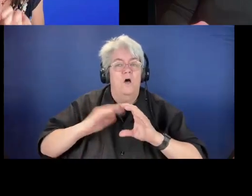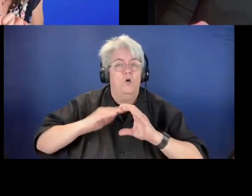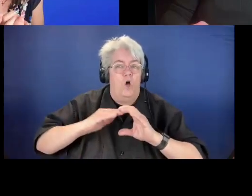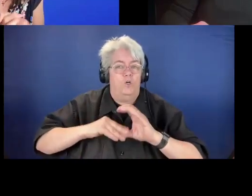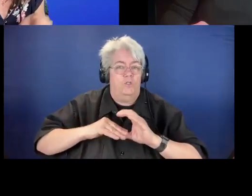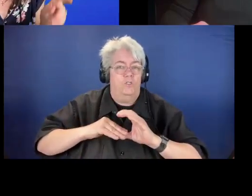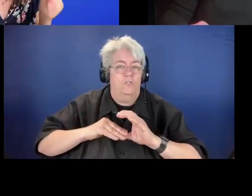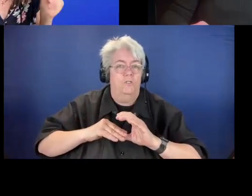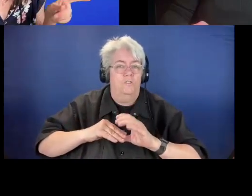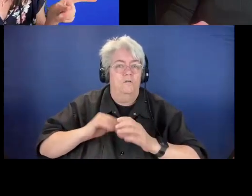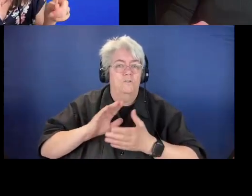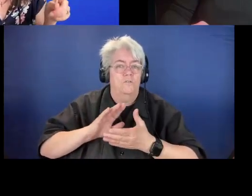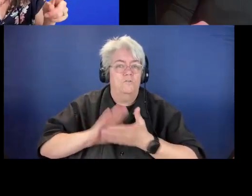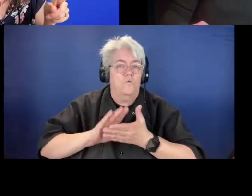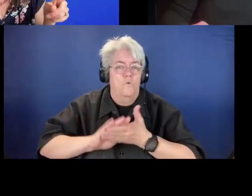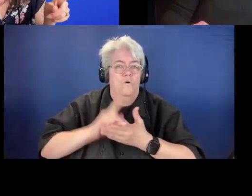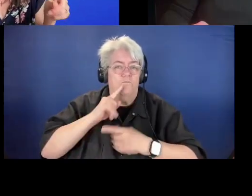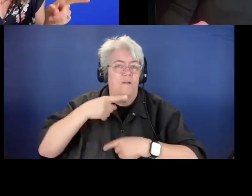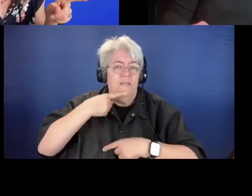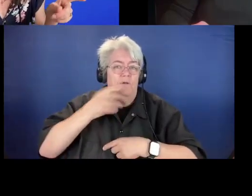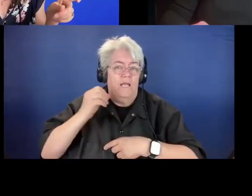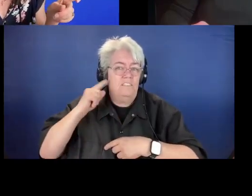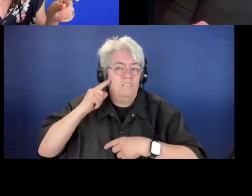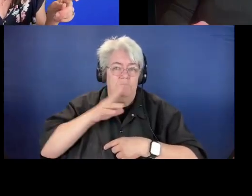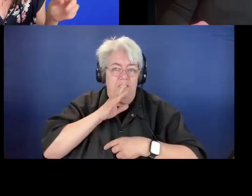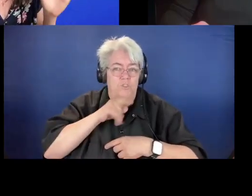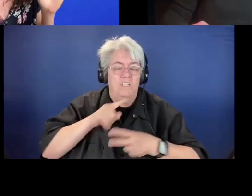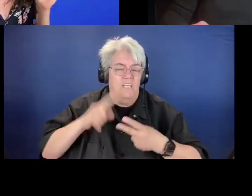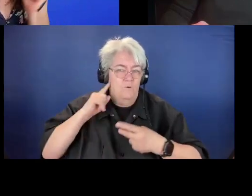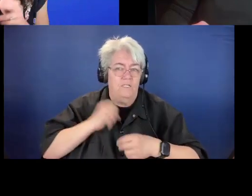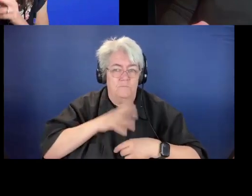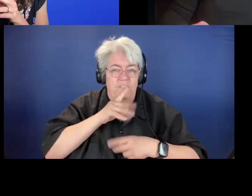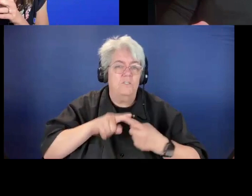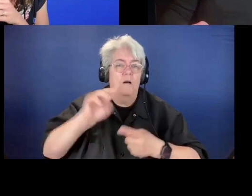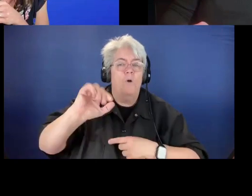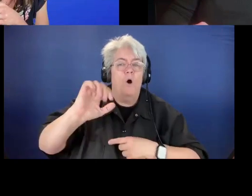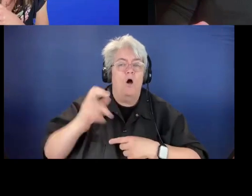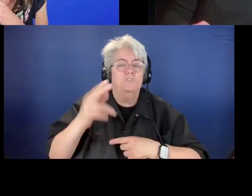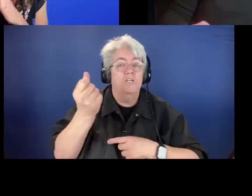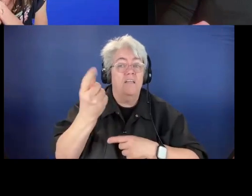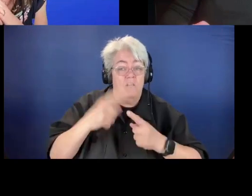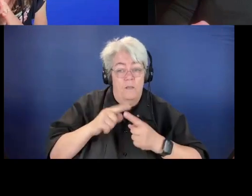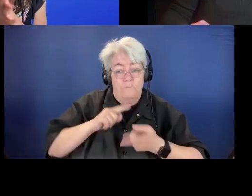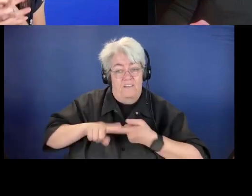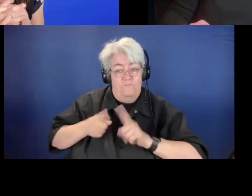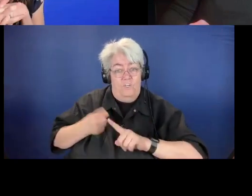Hearing and Speech. That'll be March 11th. My friends put in the chat the evaluation.